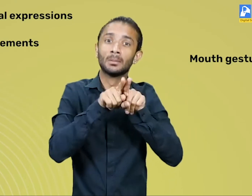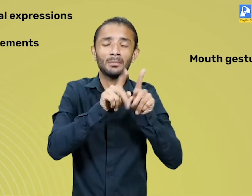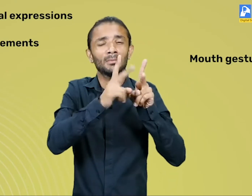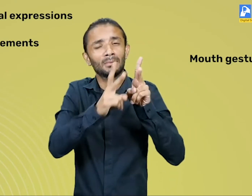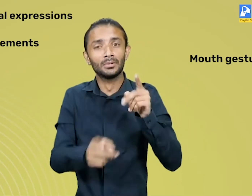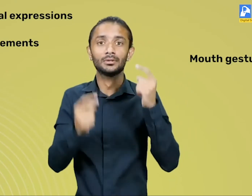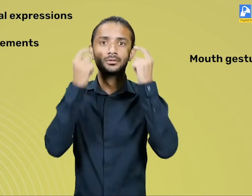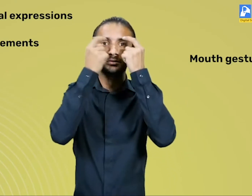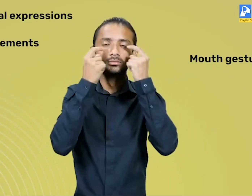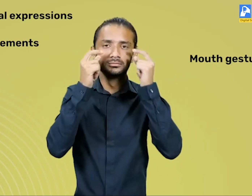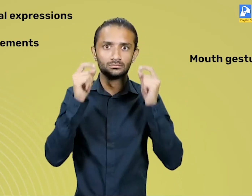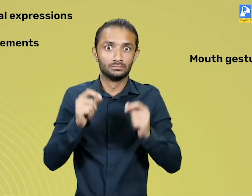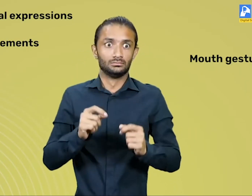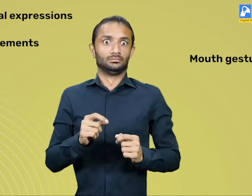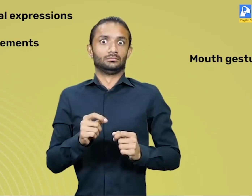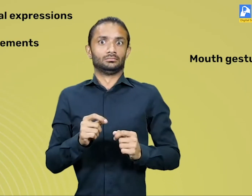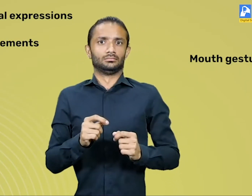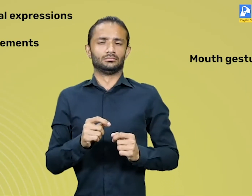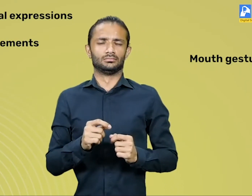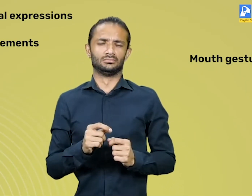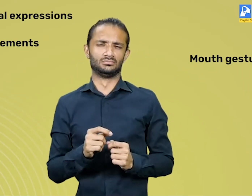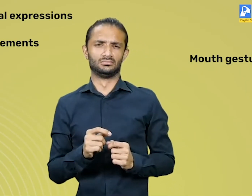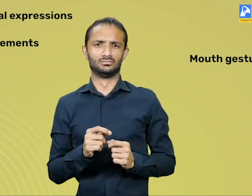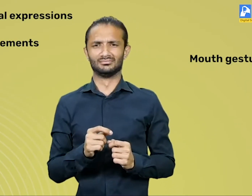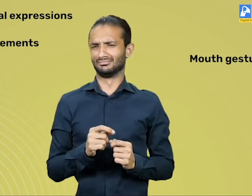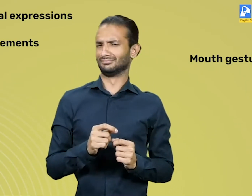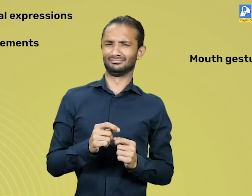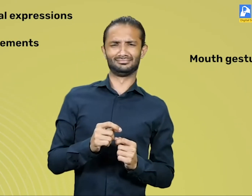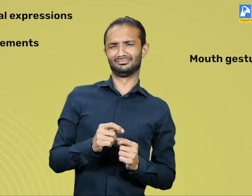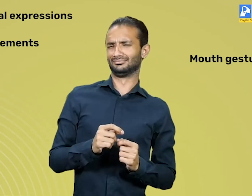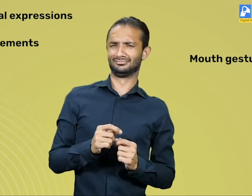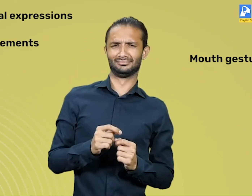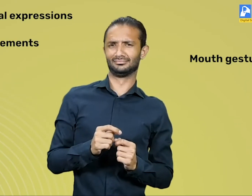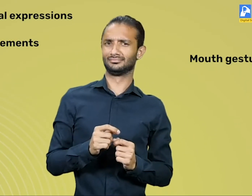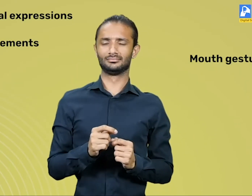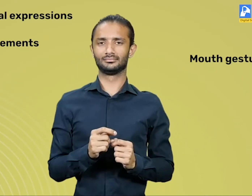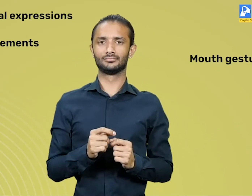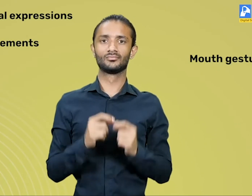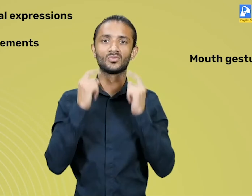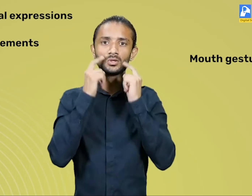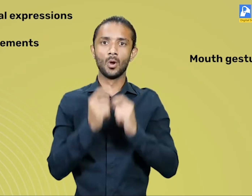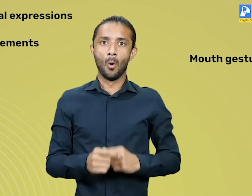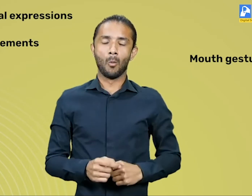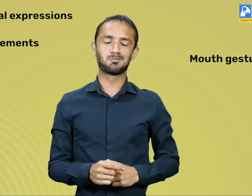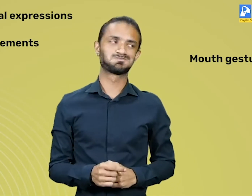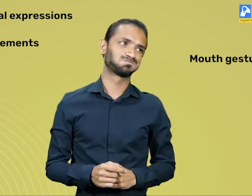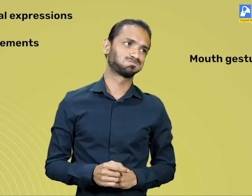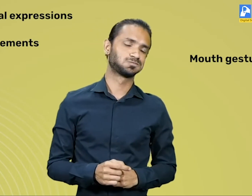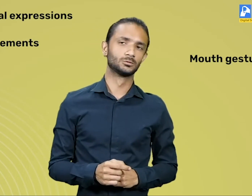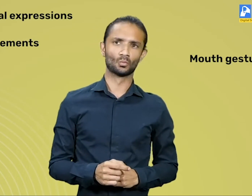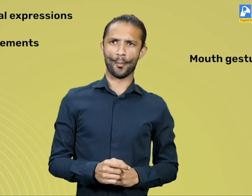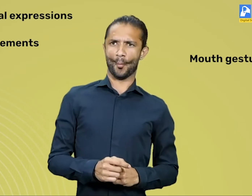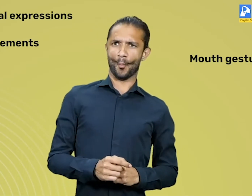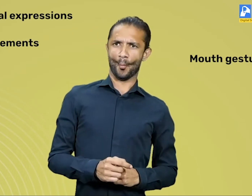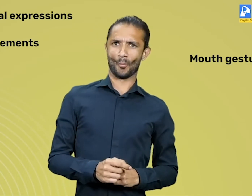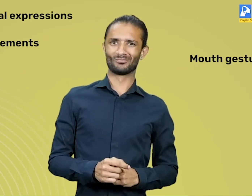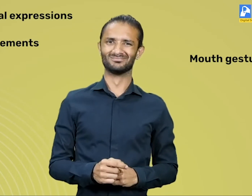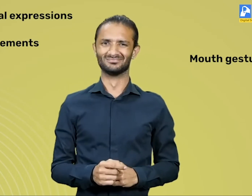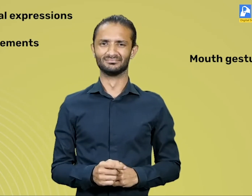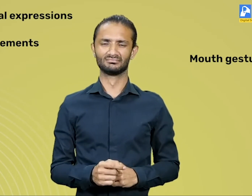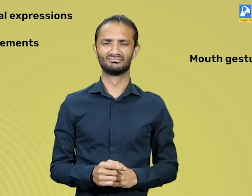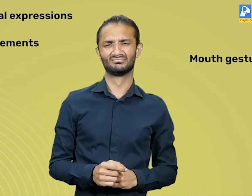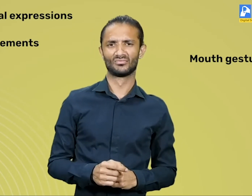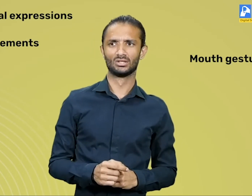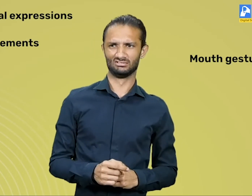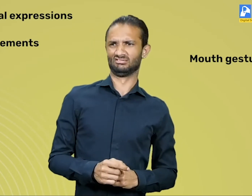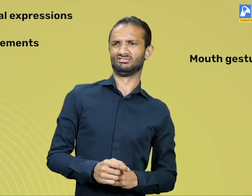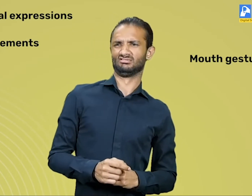Similarly, facial expressions like, bigger eyeballs or shrinking eyes,